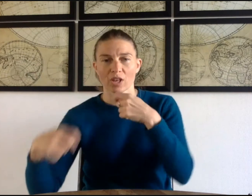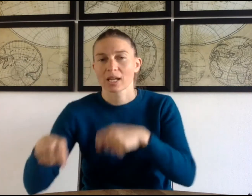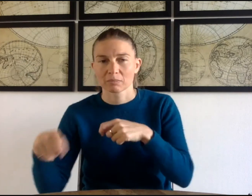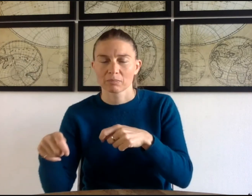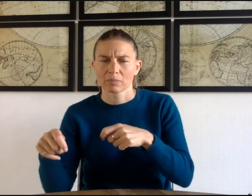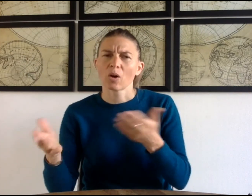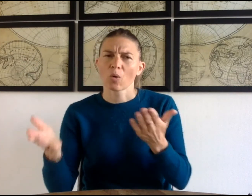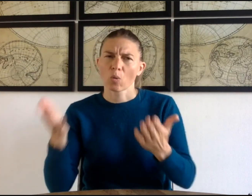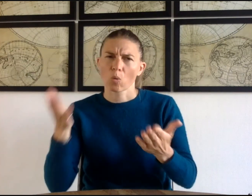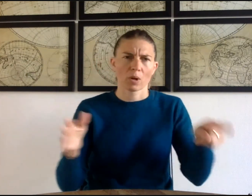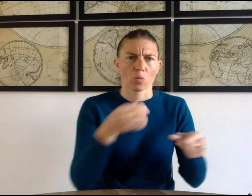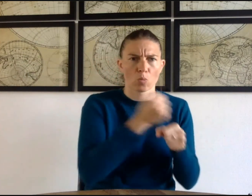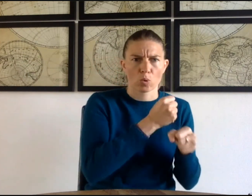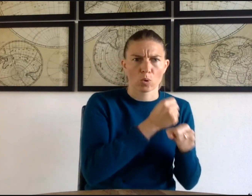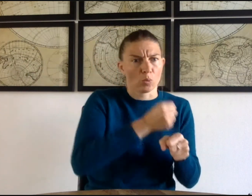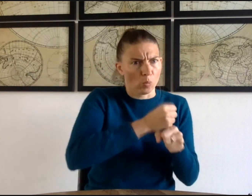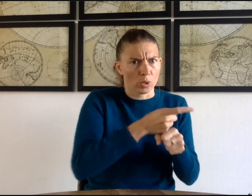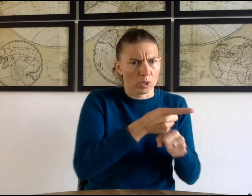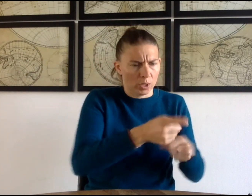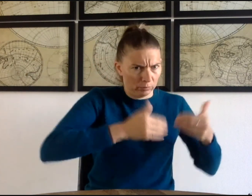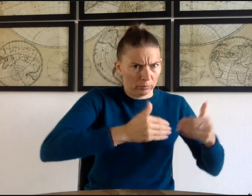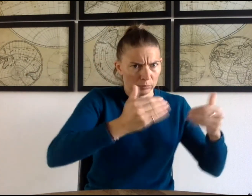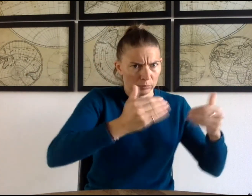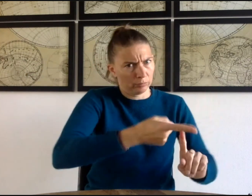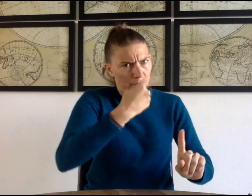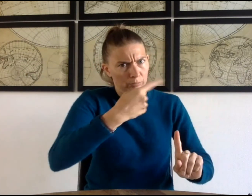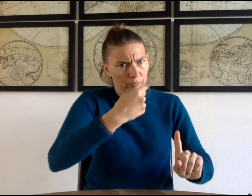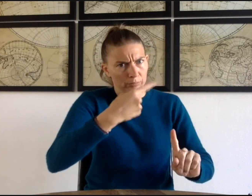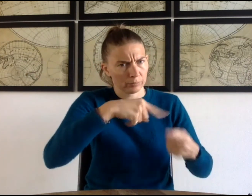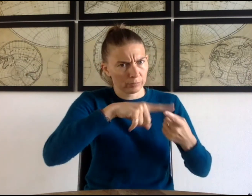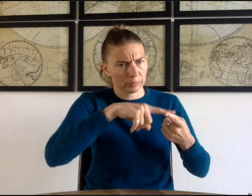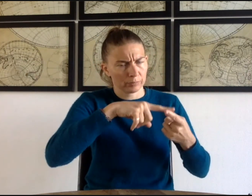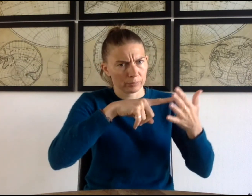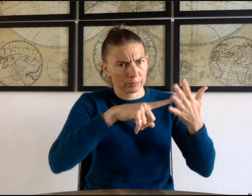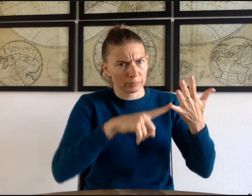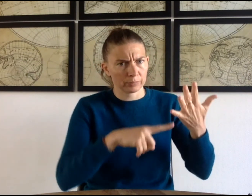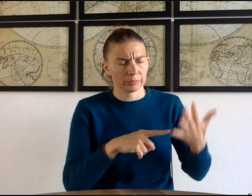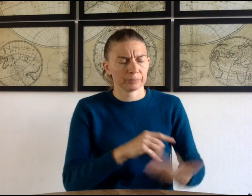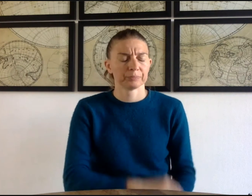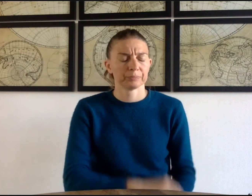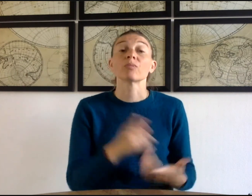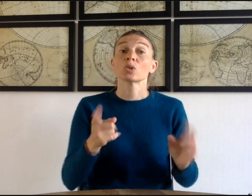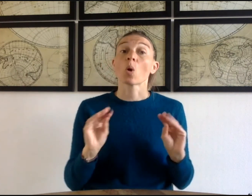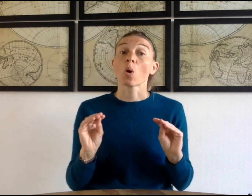for young people, and young people with disabilities it's a place